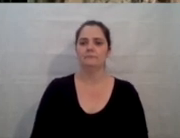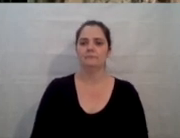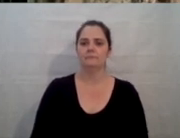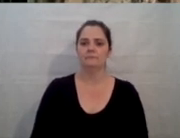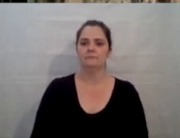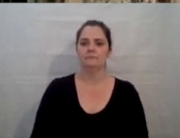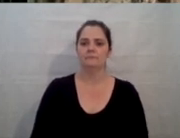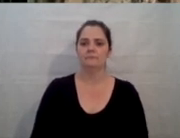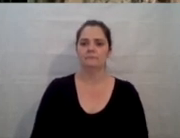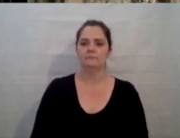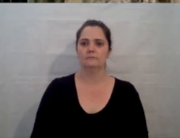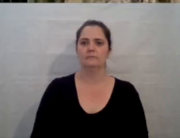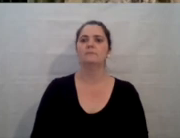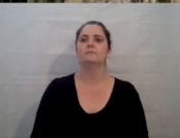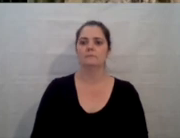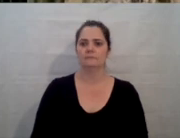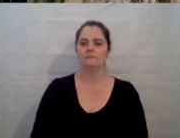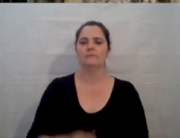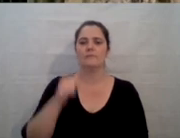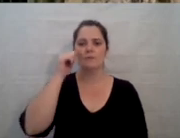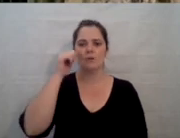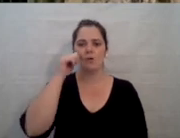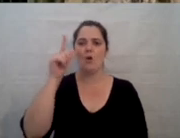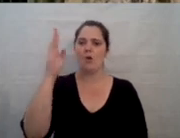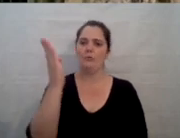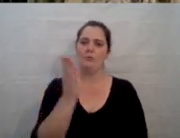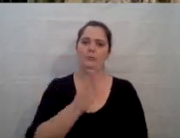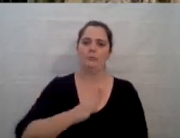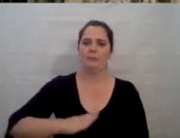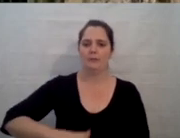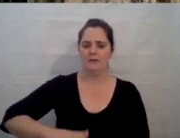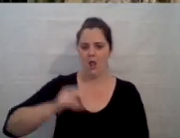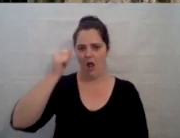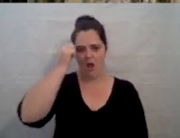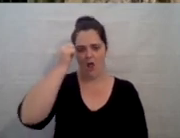is going out like that and back down underneath like that.